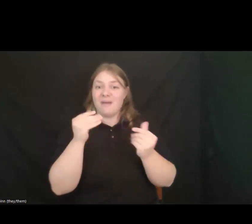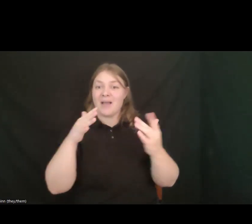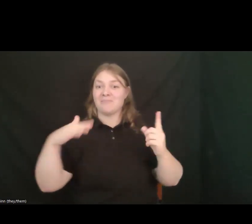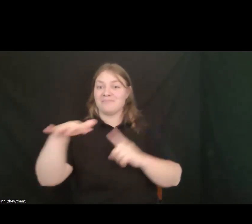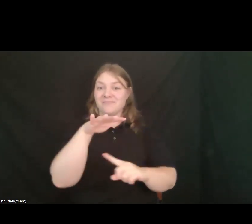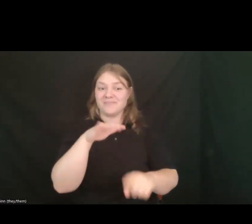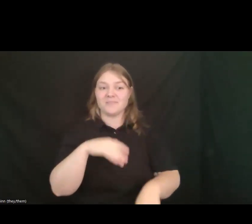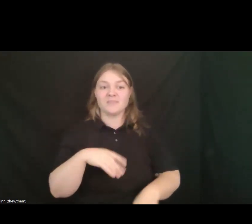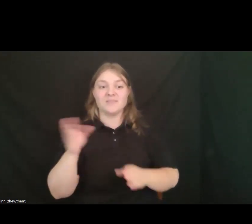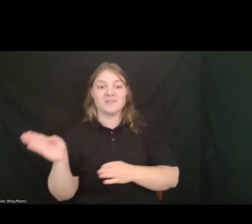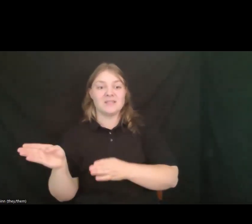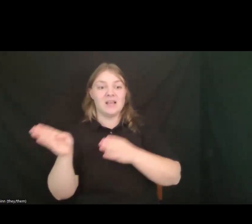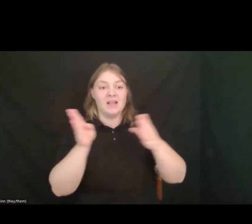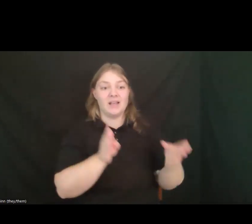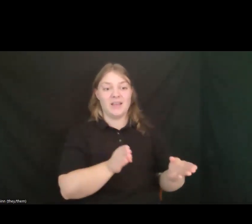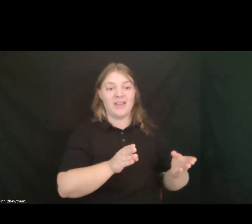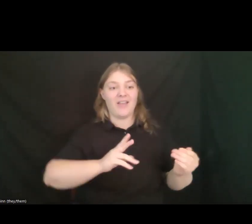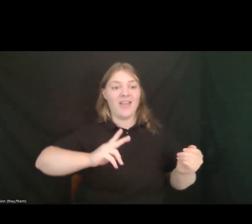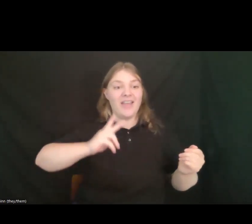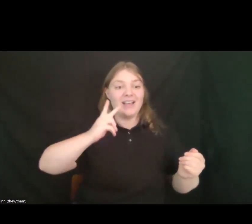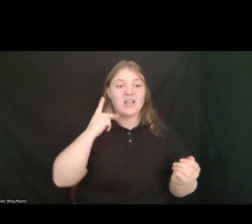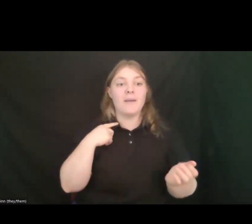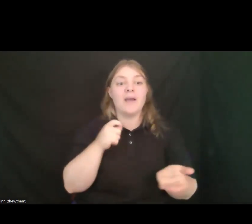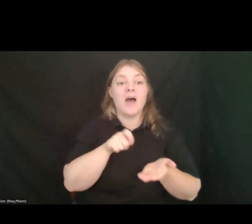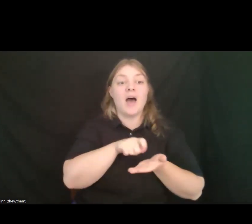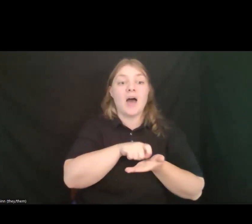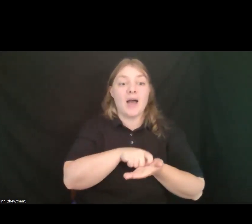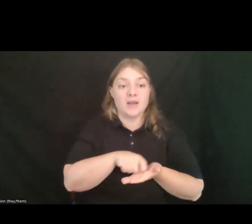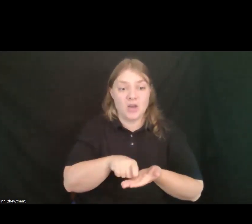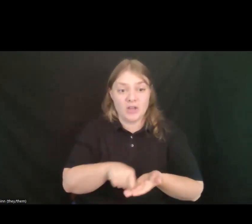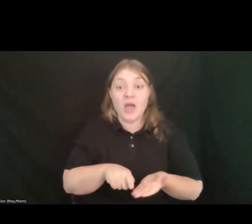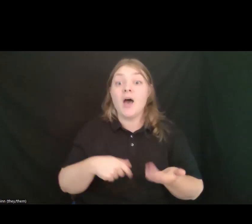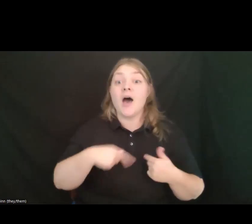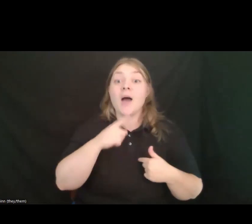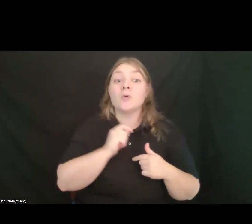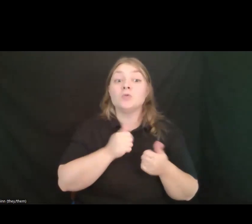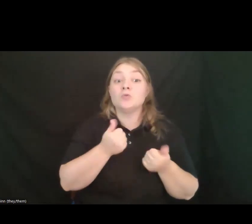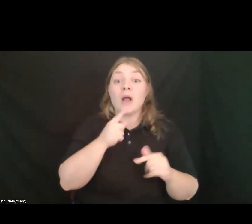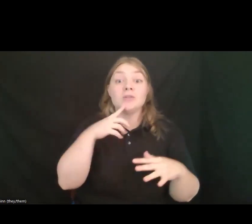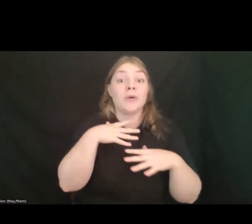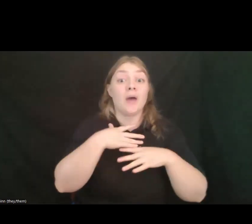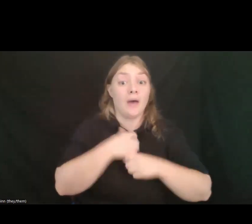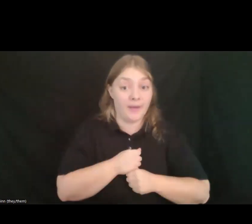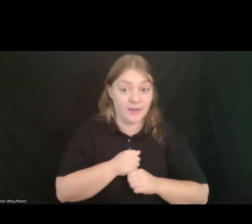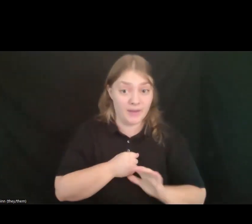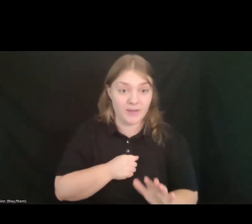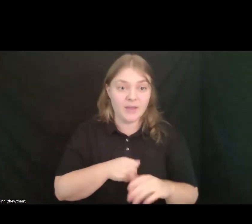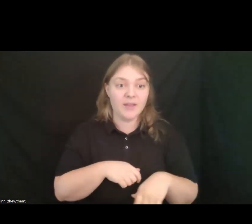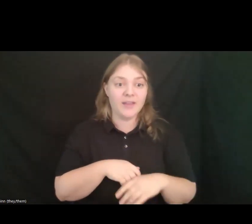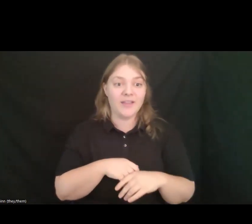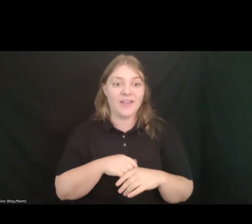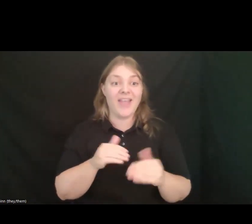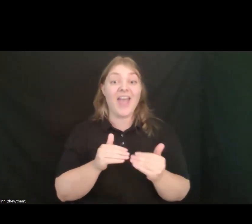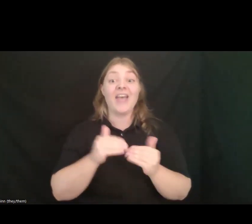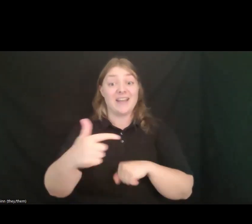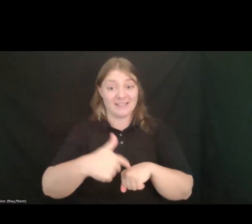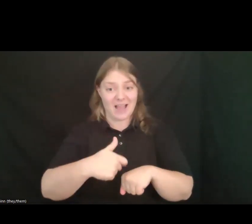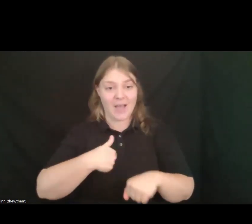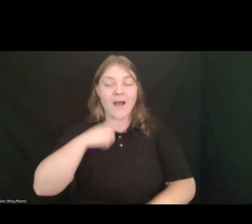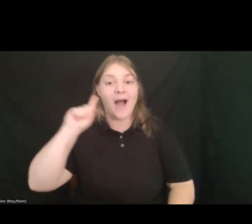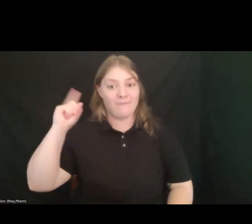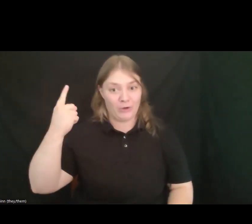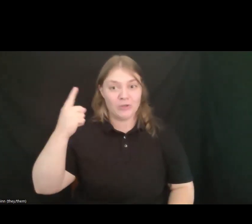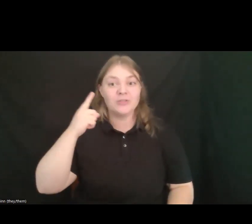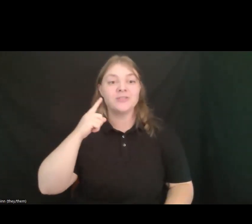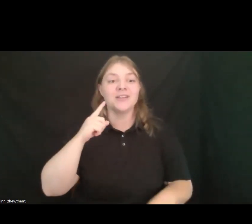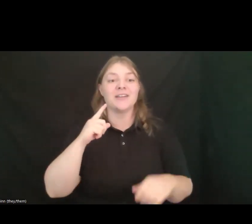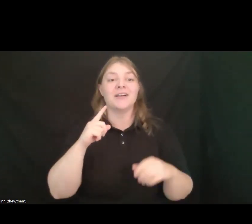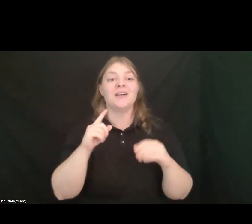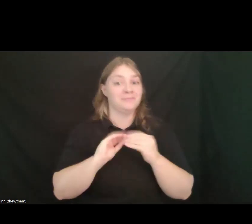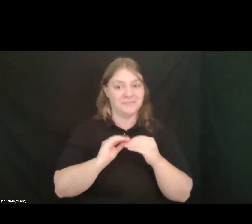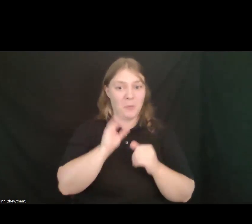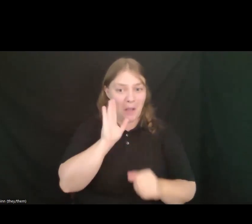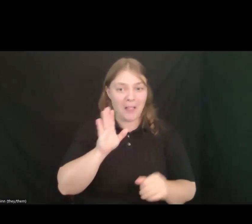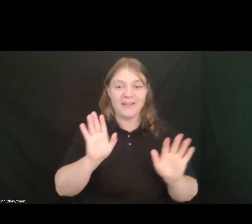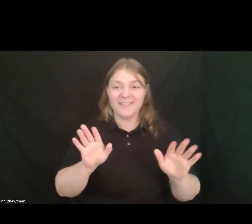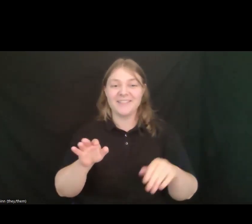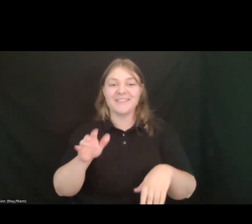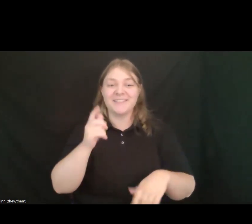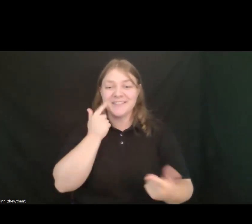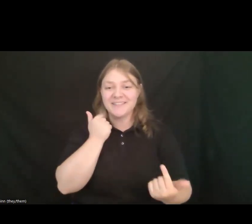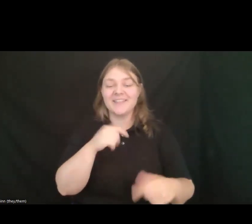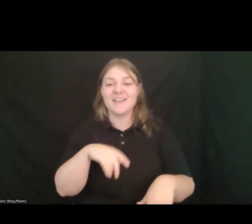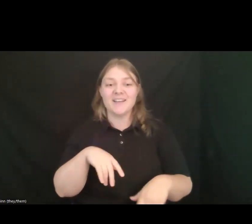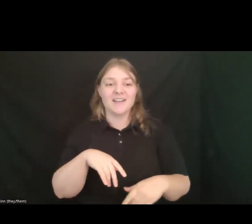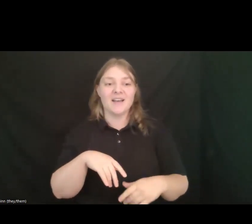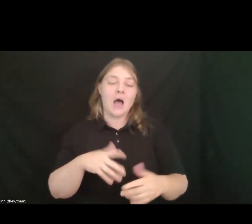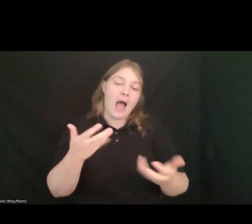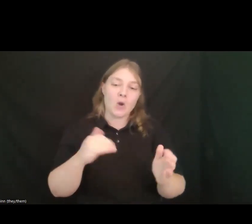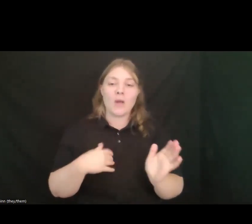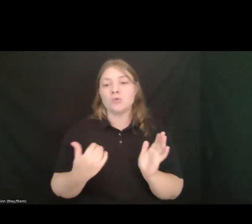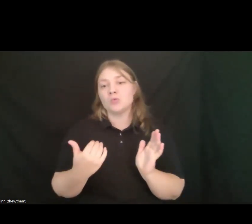saw me were crossing but I was gonna say next time I'm going first but um so as not to repeat the the